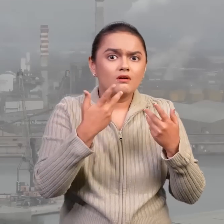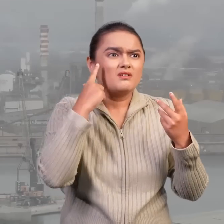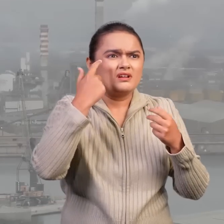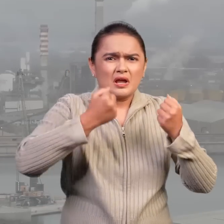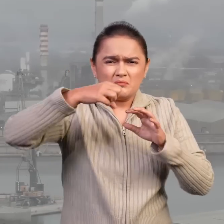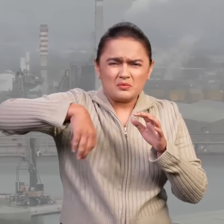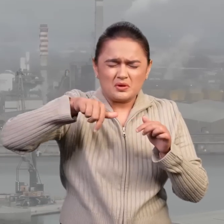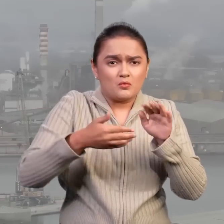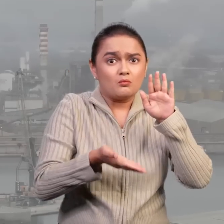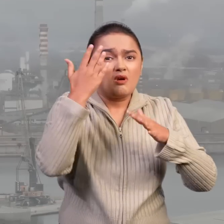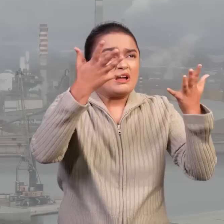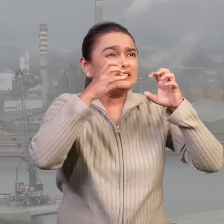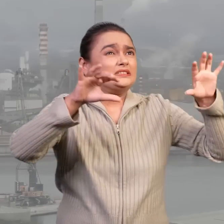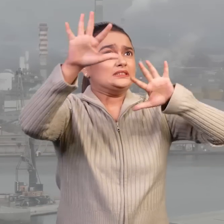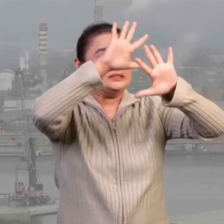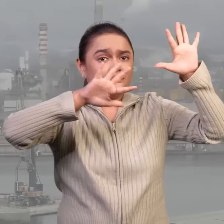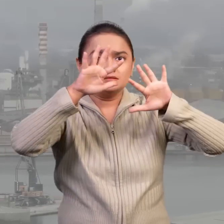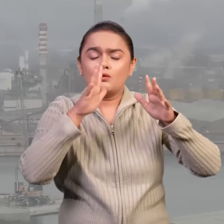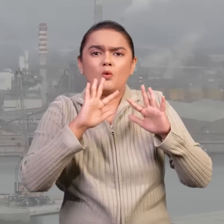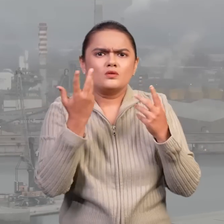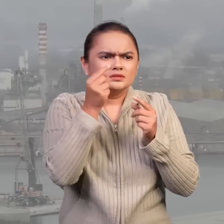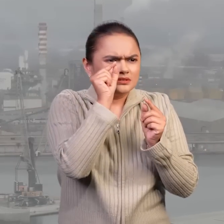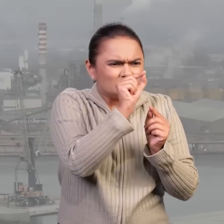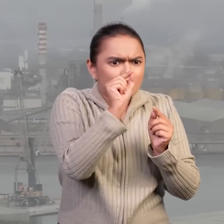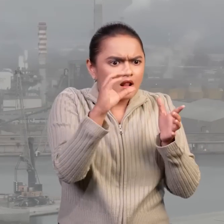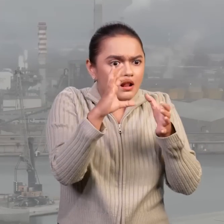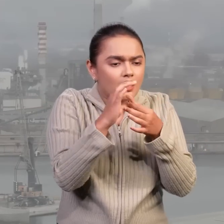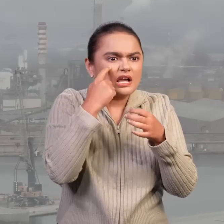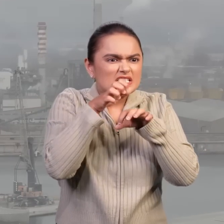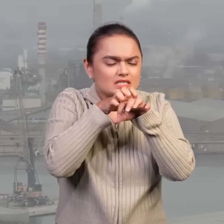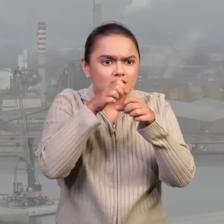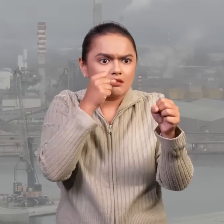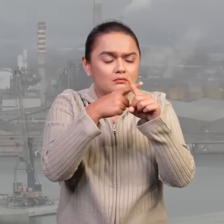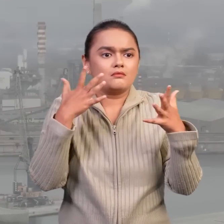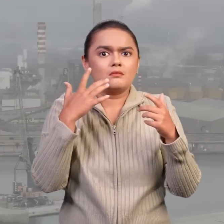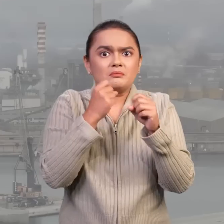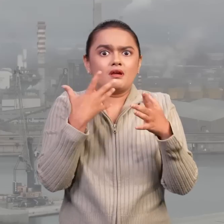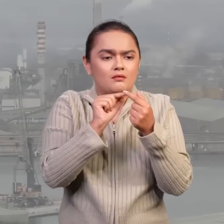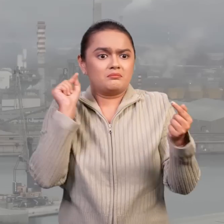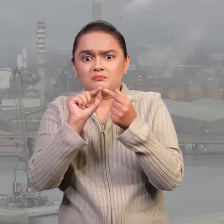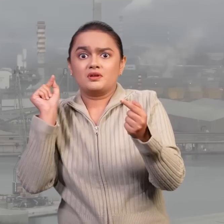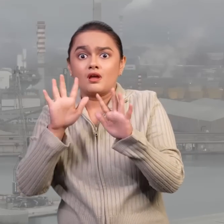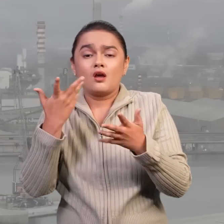More likely than not, pollution at this point. Or there might be specific allergies to specific issues that you have.